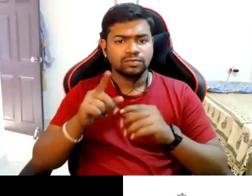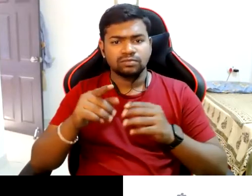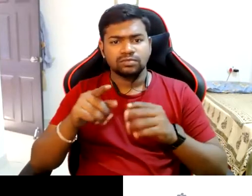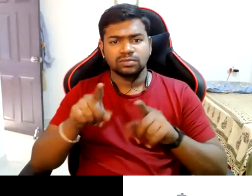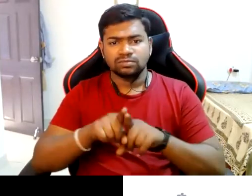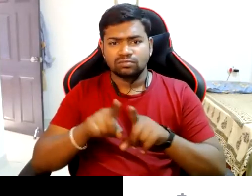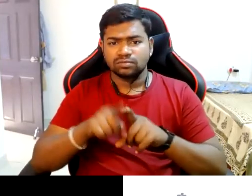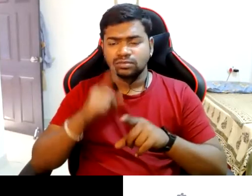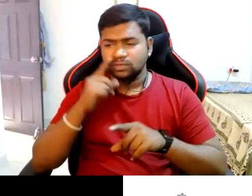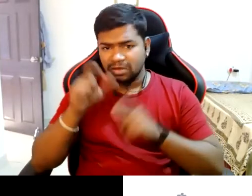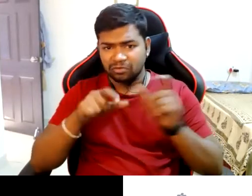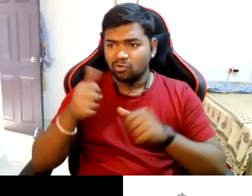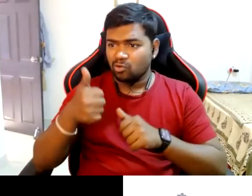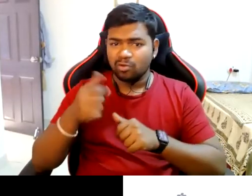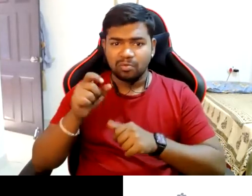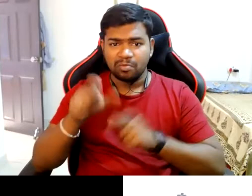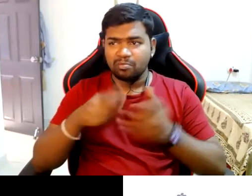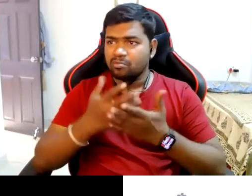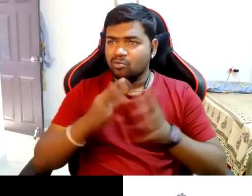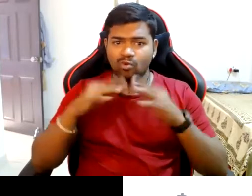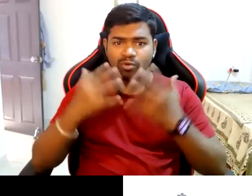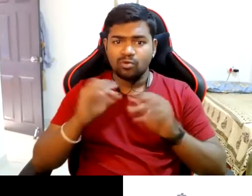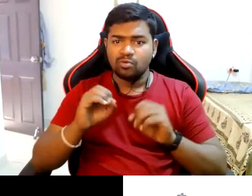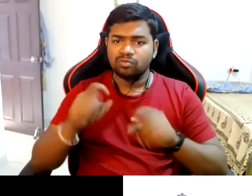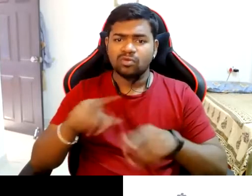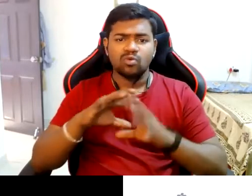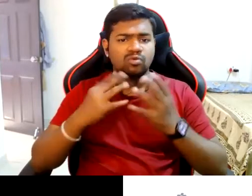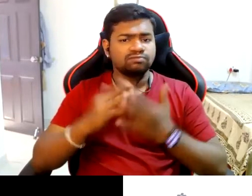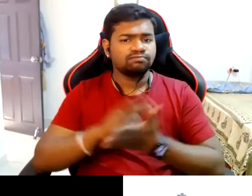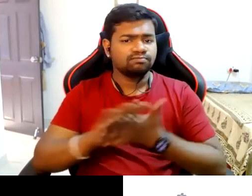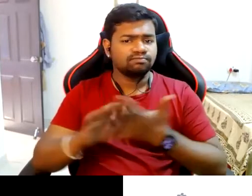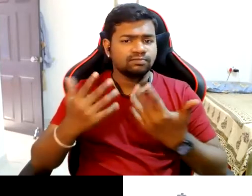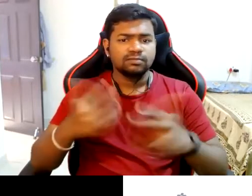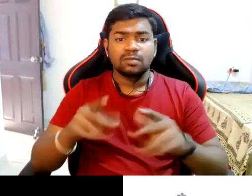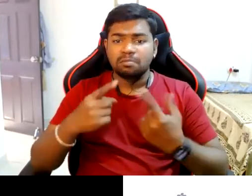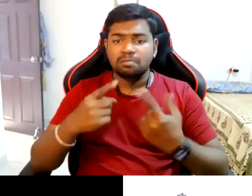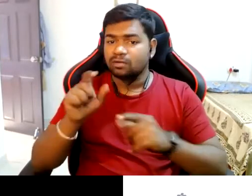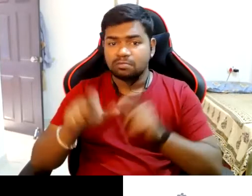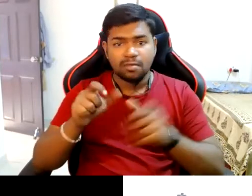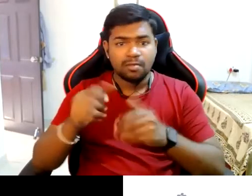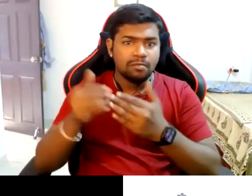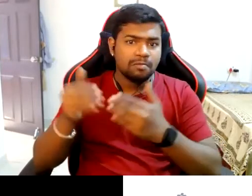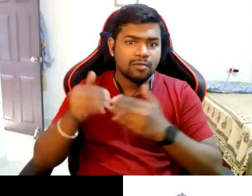the world would have ended all long back but the world is going. it means there is really good people around.